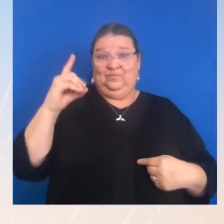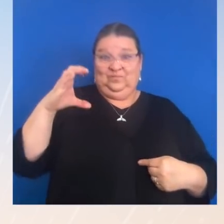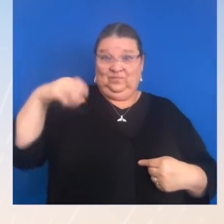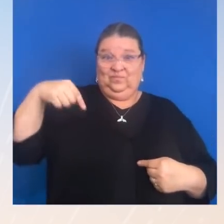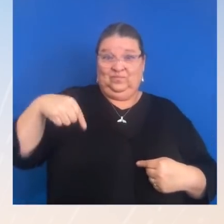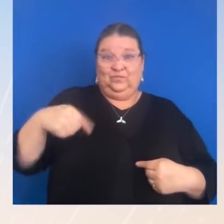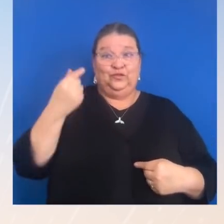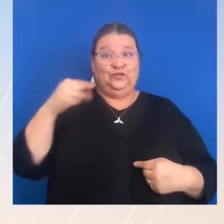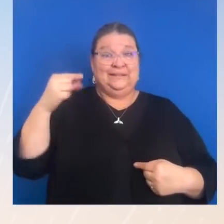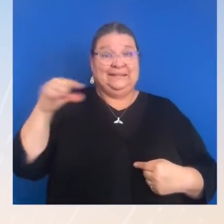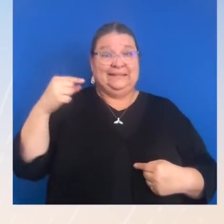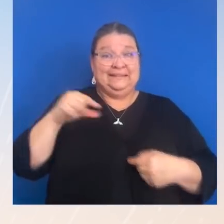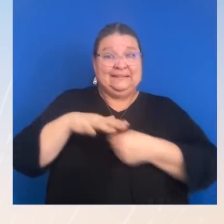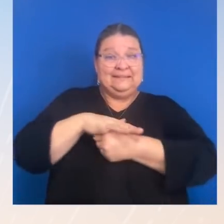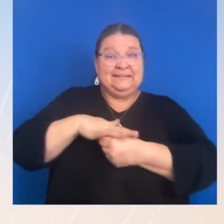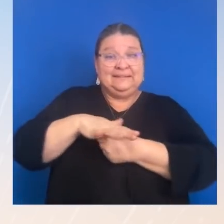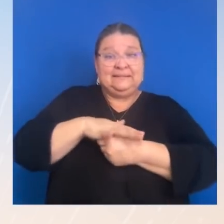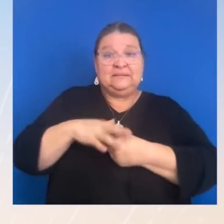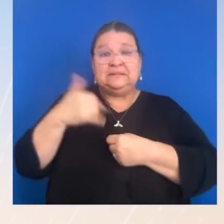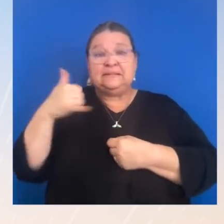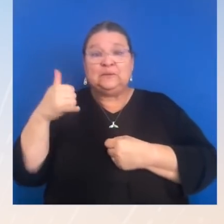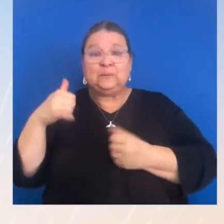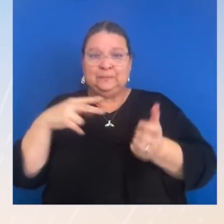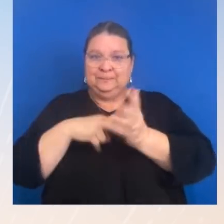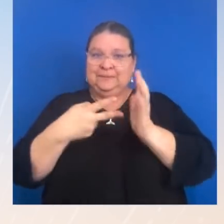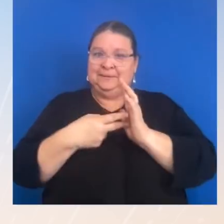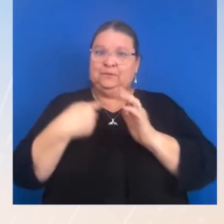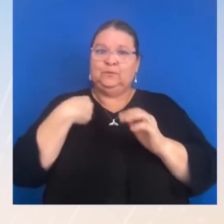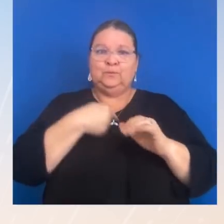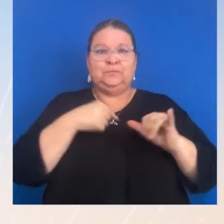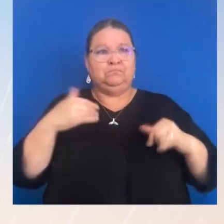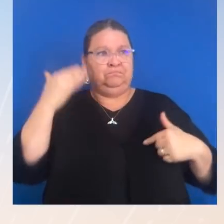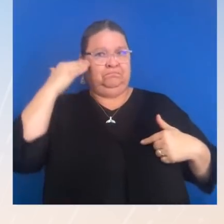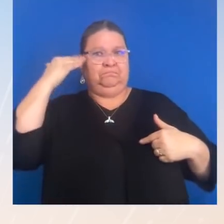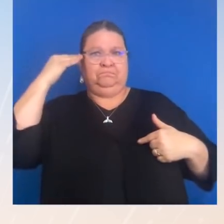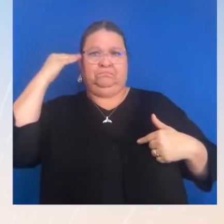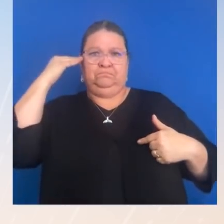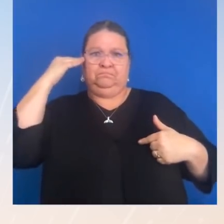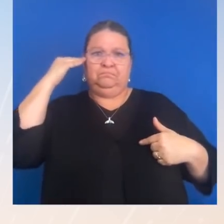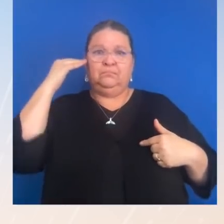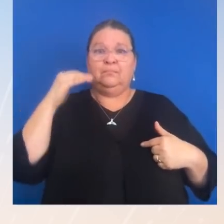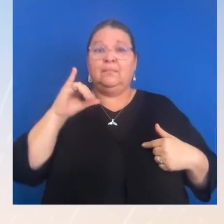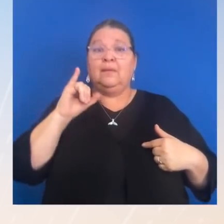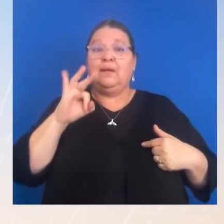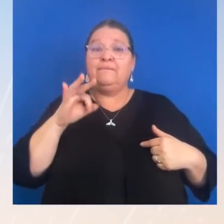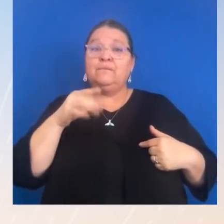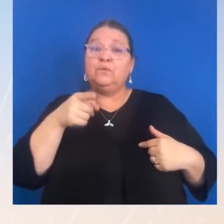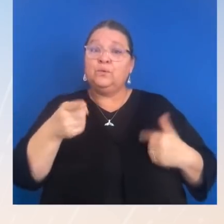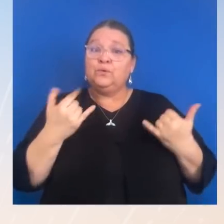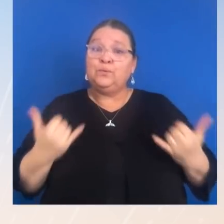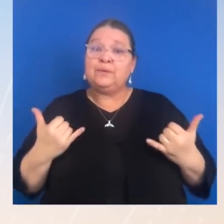If you're moving from one zone to another and you're picking people up from one zone to another, it's a little bit different. And that requires some consultation,